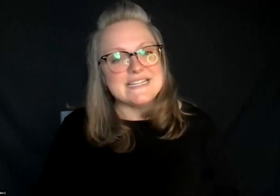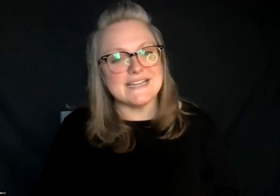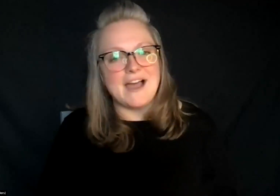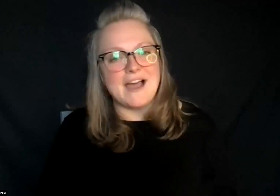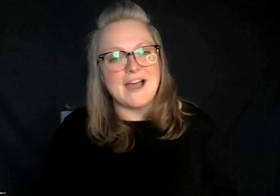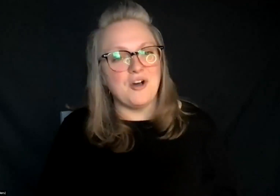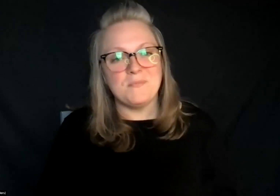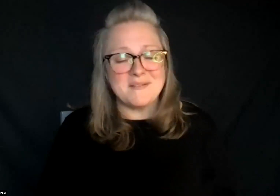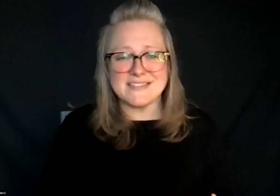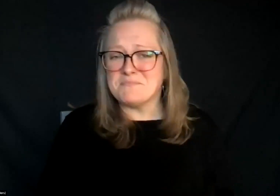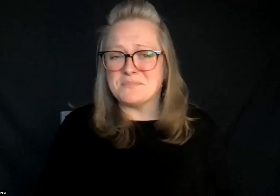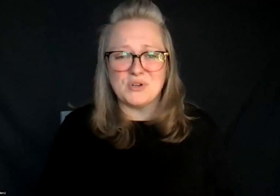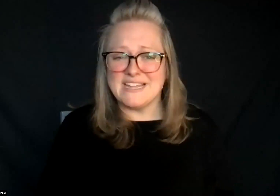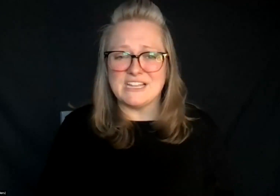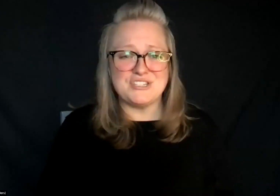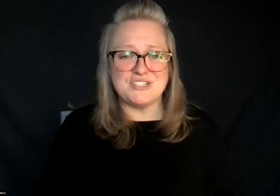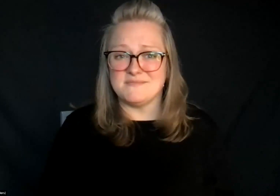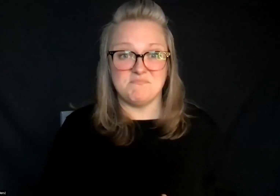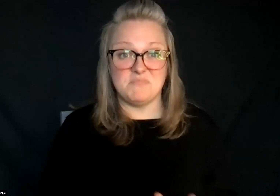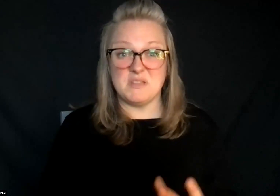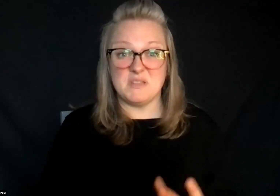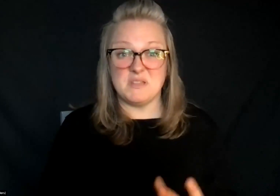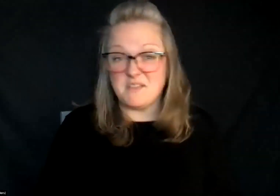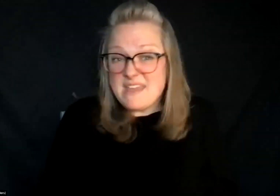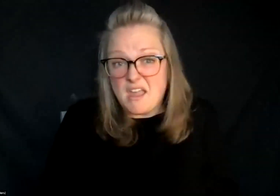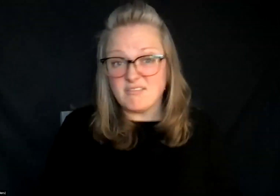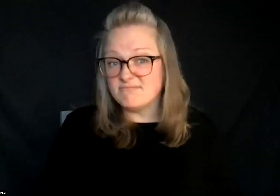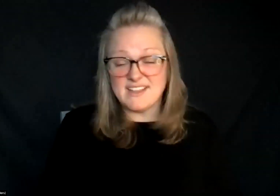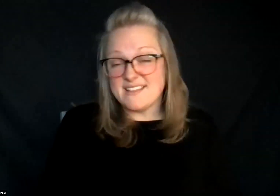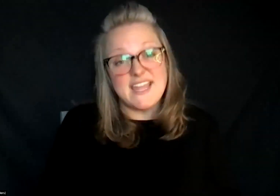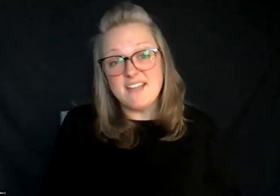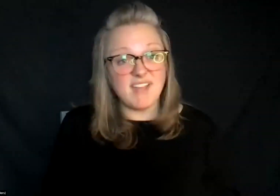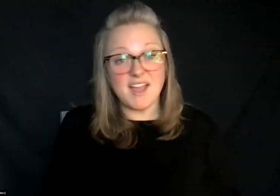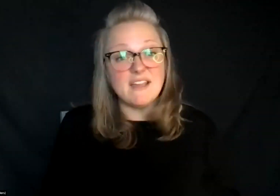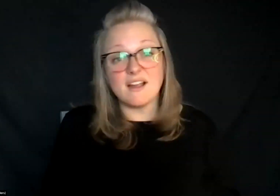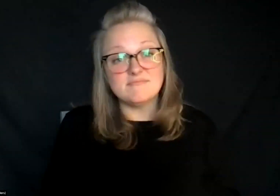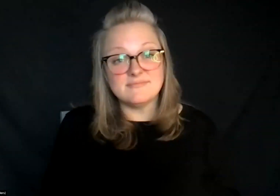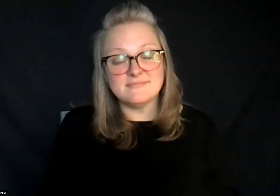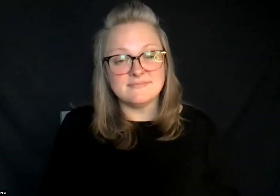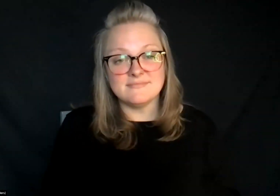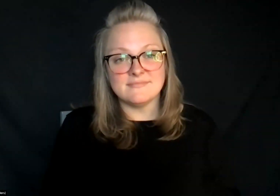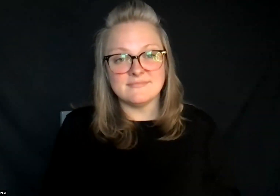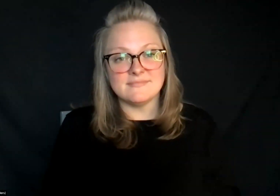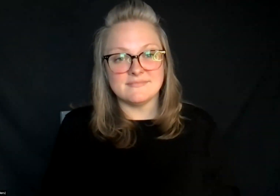DEFINITELY.